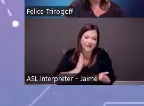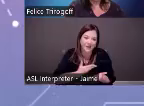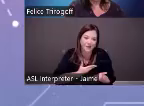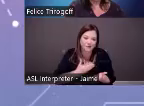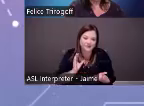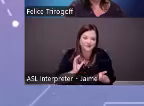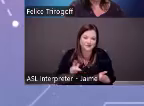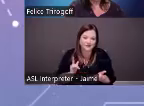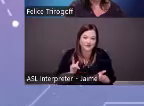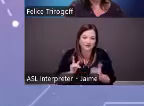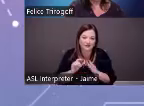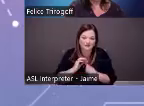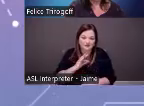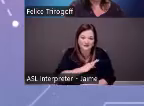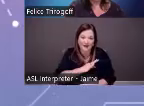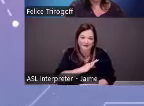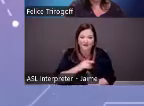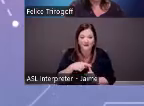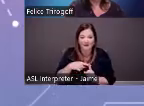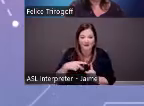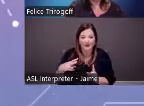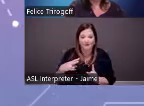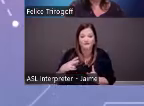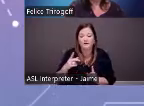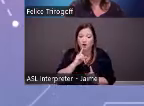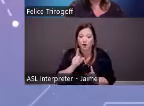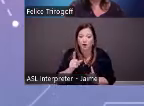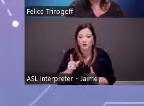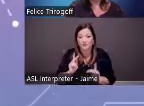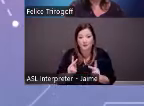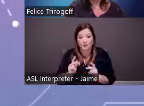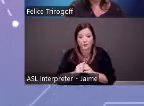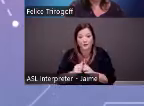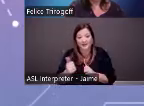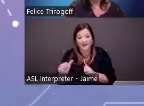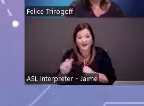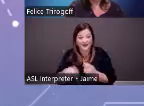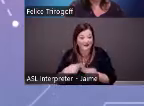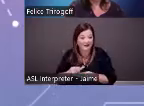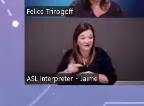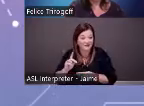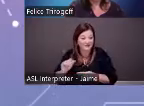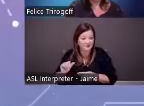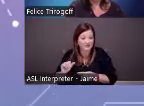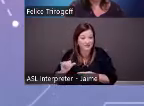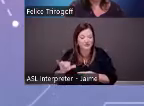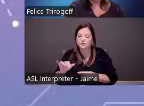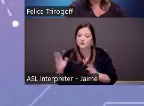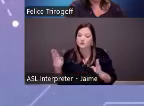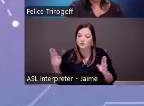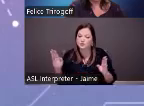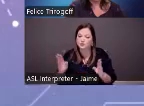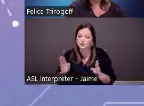are 50% people with any types of disabilities, that was a bit too narrow, so we ended up broadening the scope